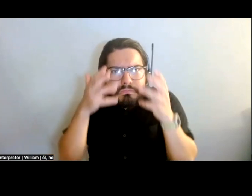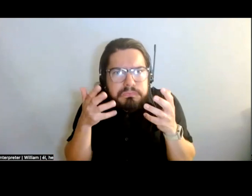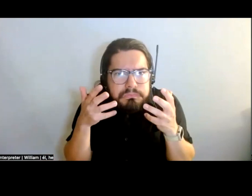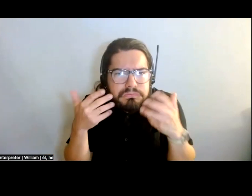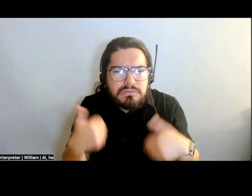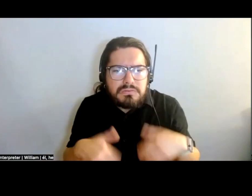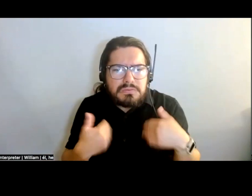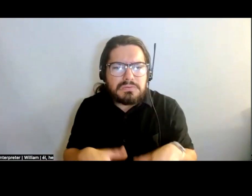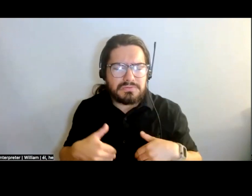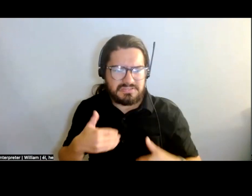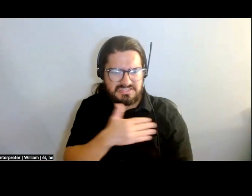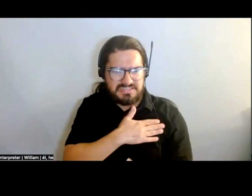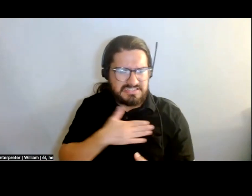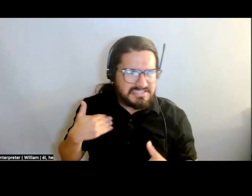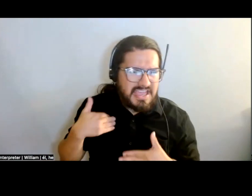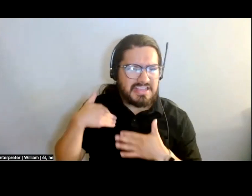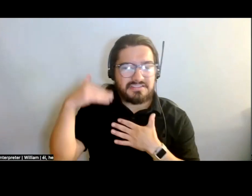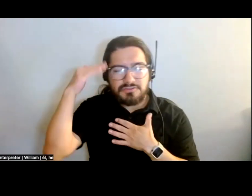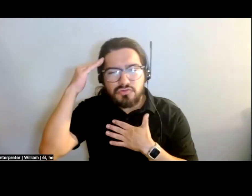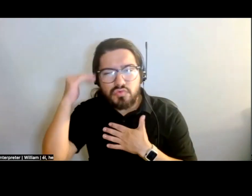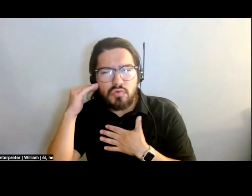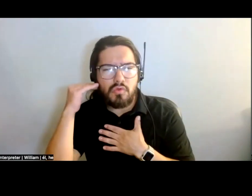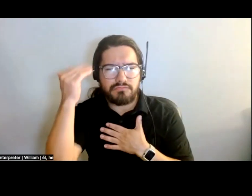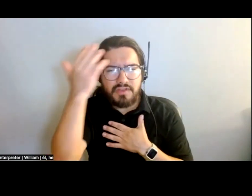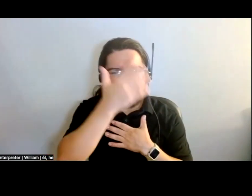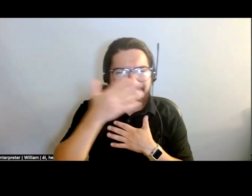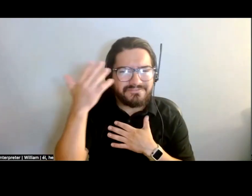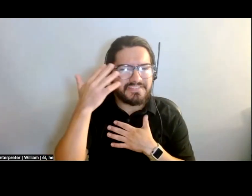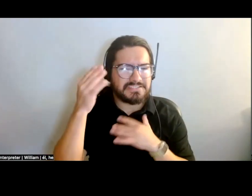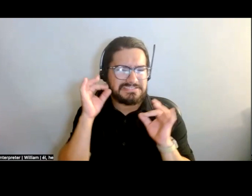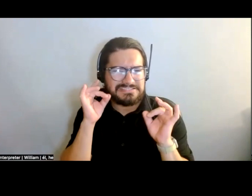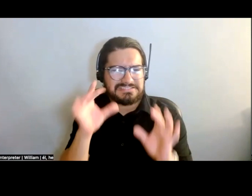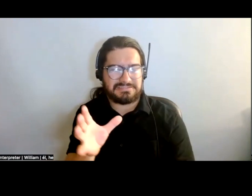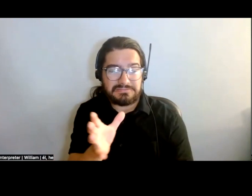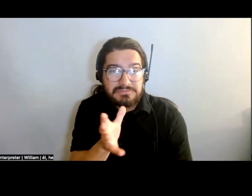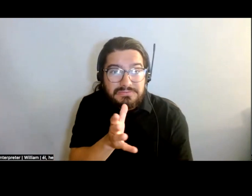chests faces Hatred with murderous deliberation